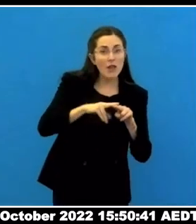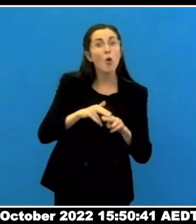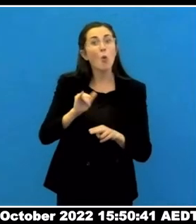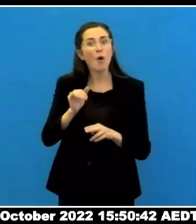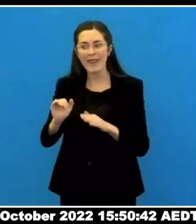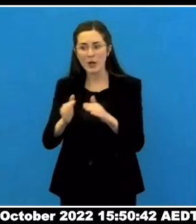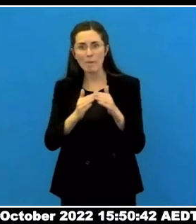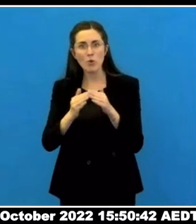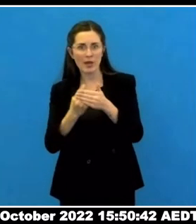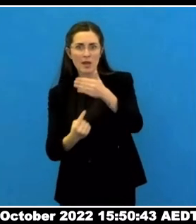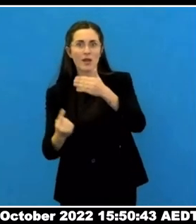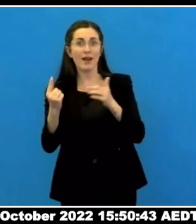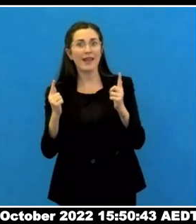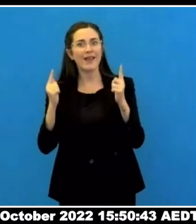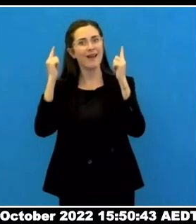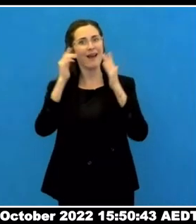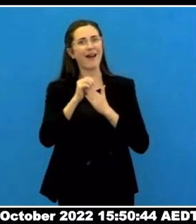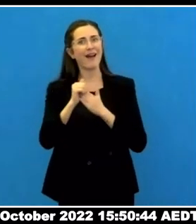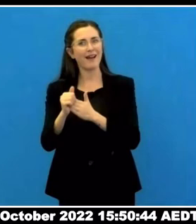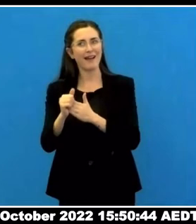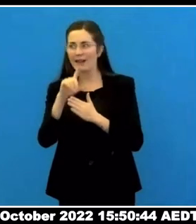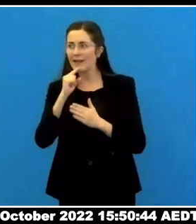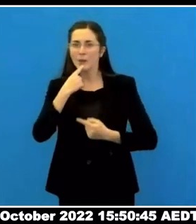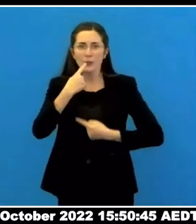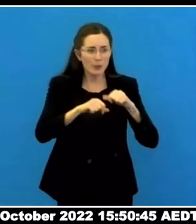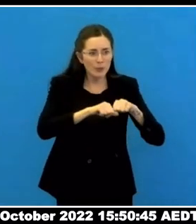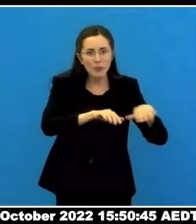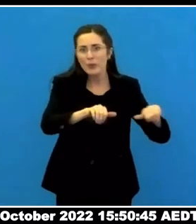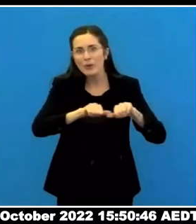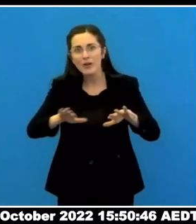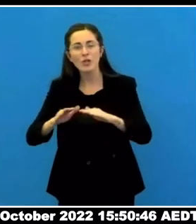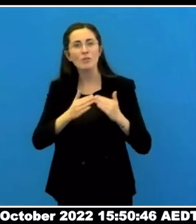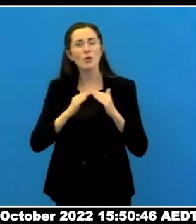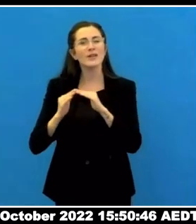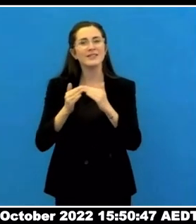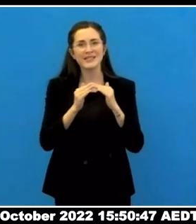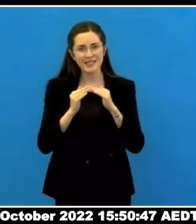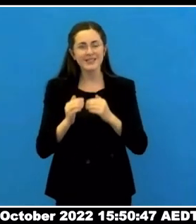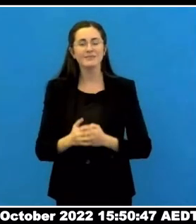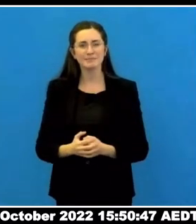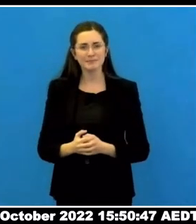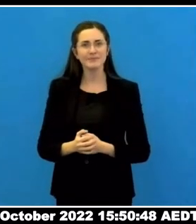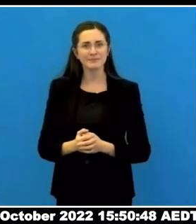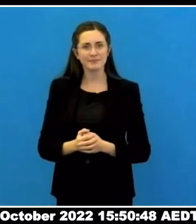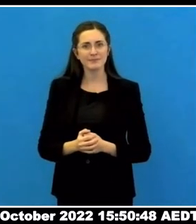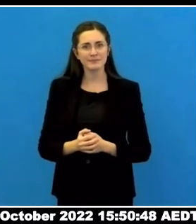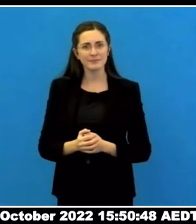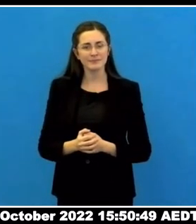then they will educate the others. But, you know, now when the people know that I'm the community health educator,